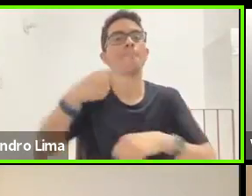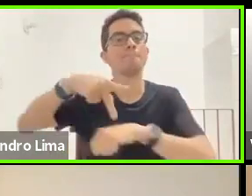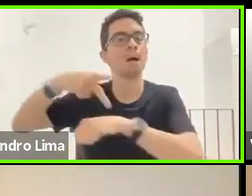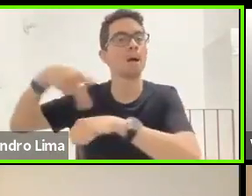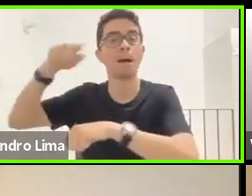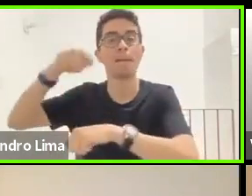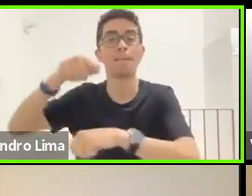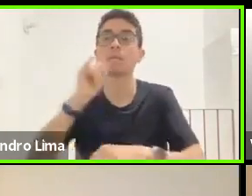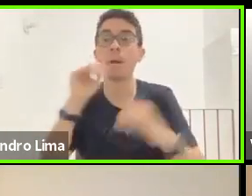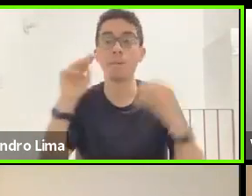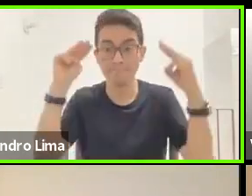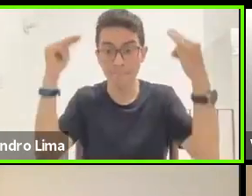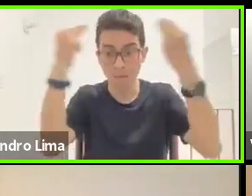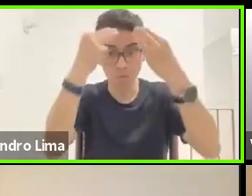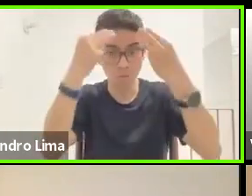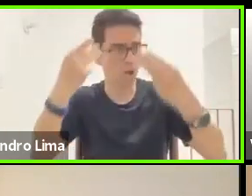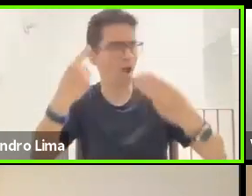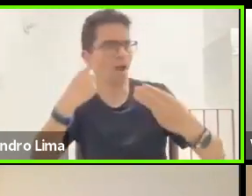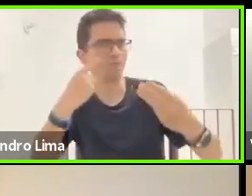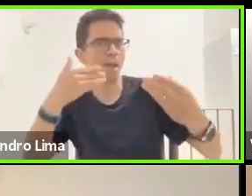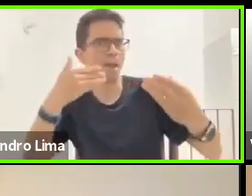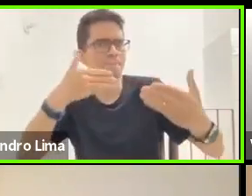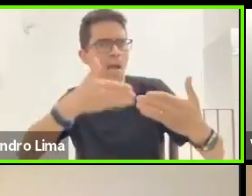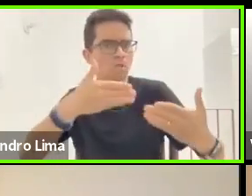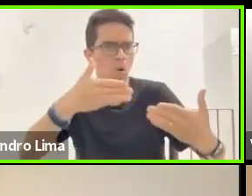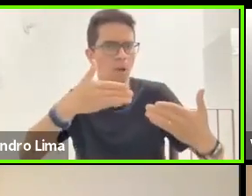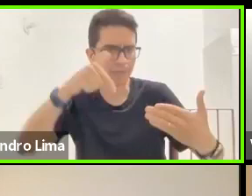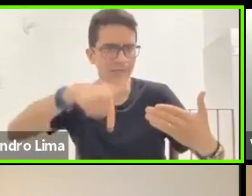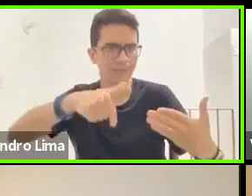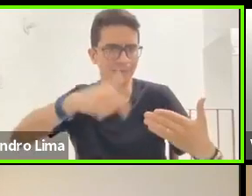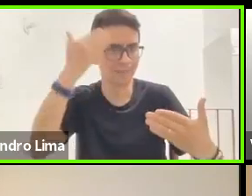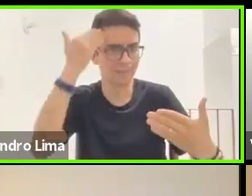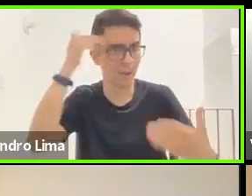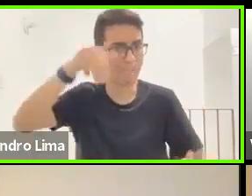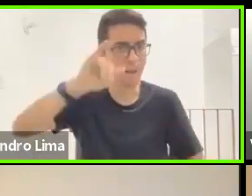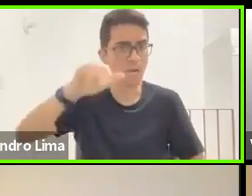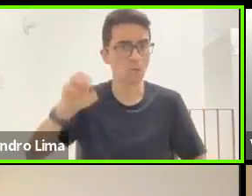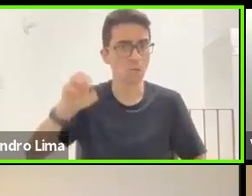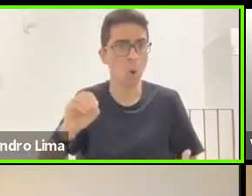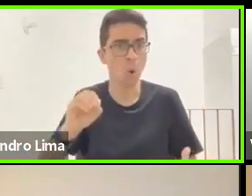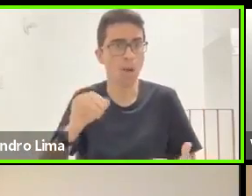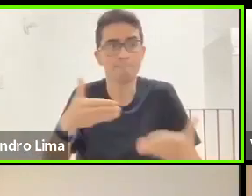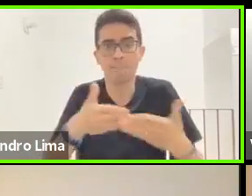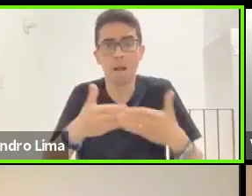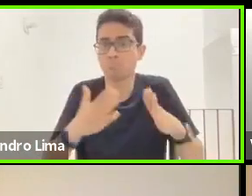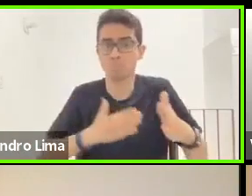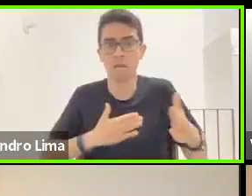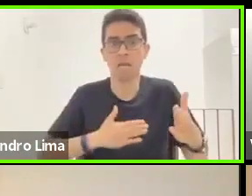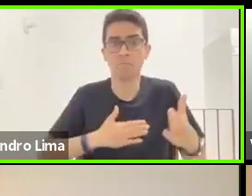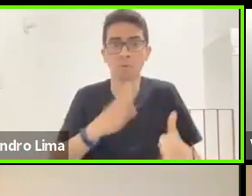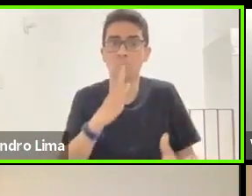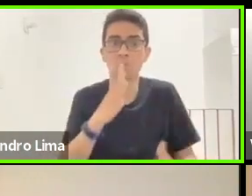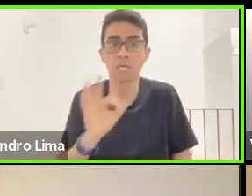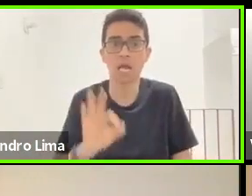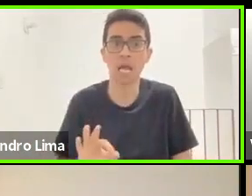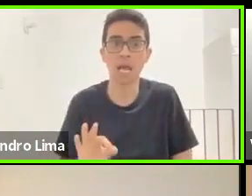there's mexico right next door and I had no idea. how it became more. Mexico. But in the United